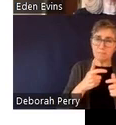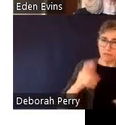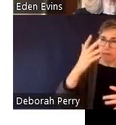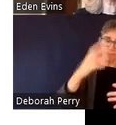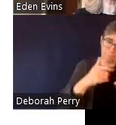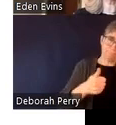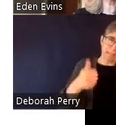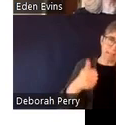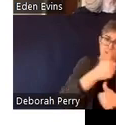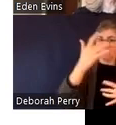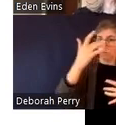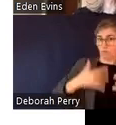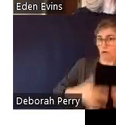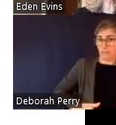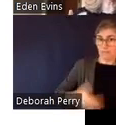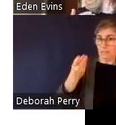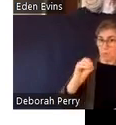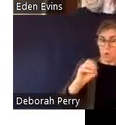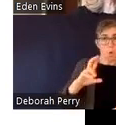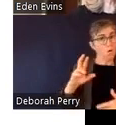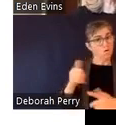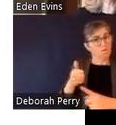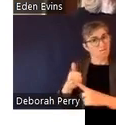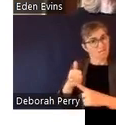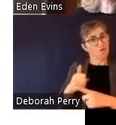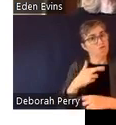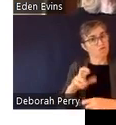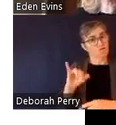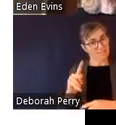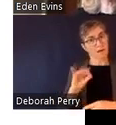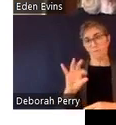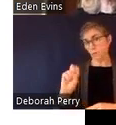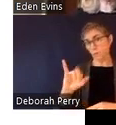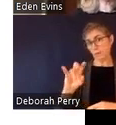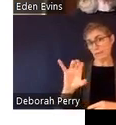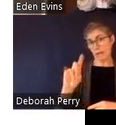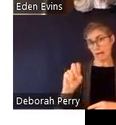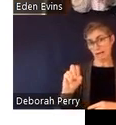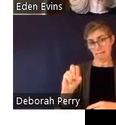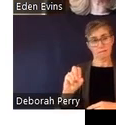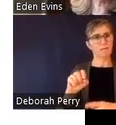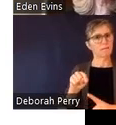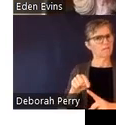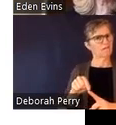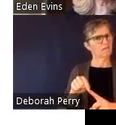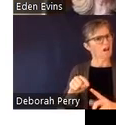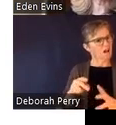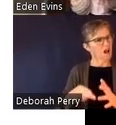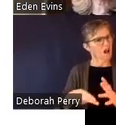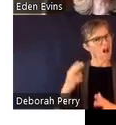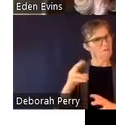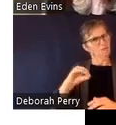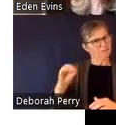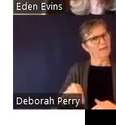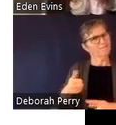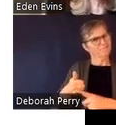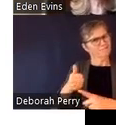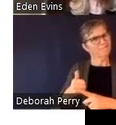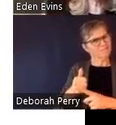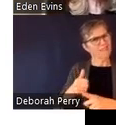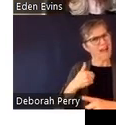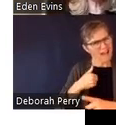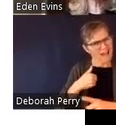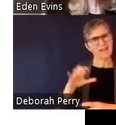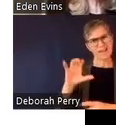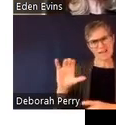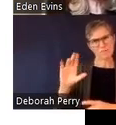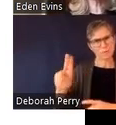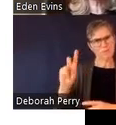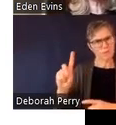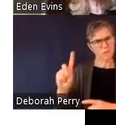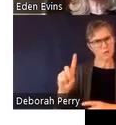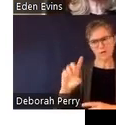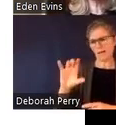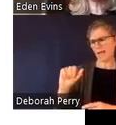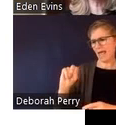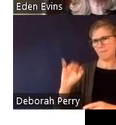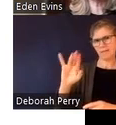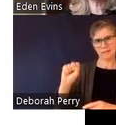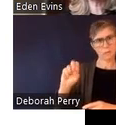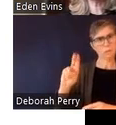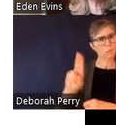if you will. So essentially cannabis use - you see non-use at 10% across both those